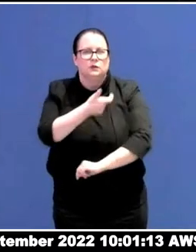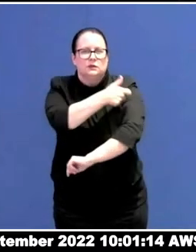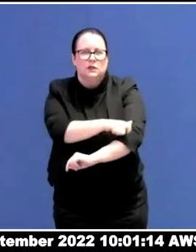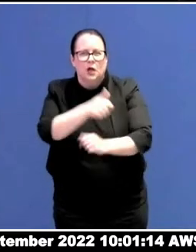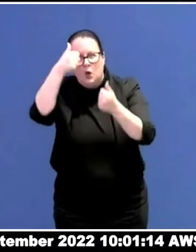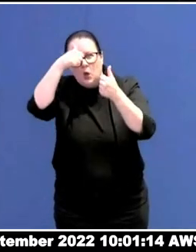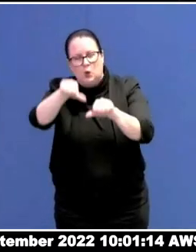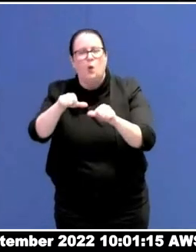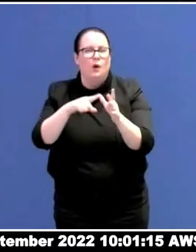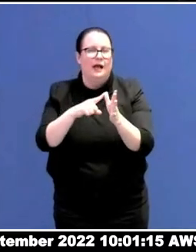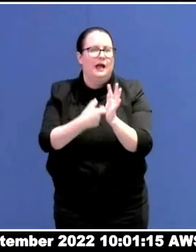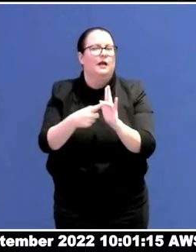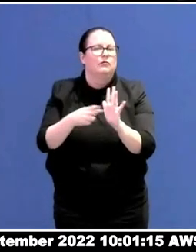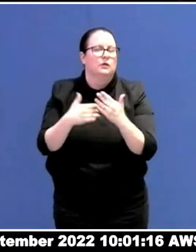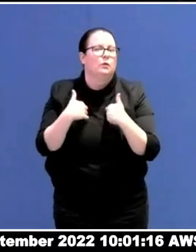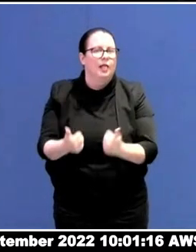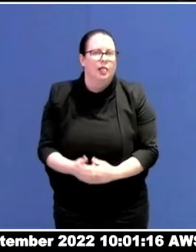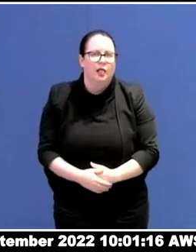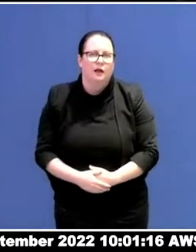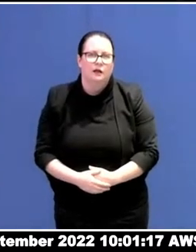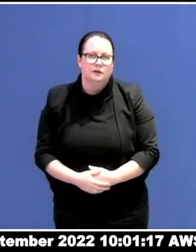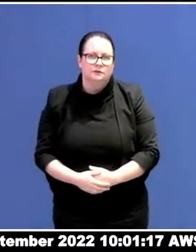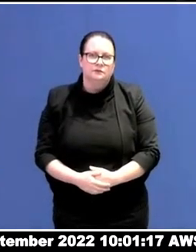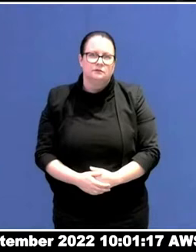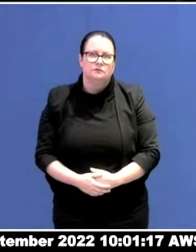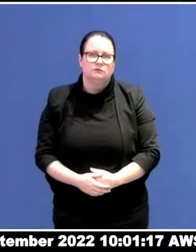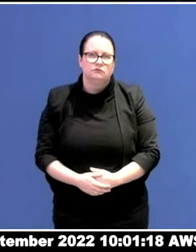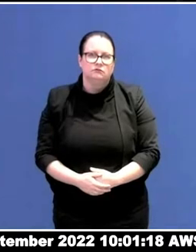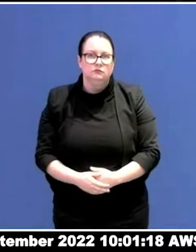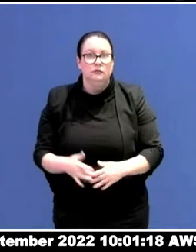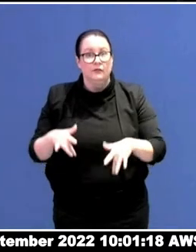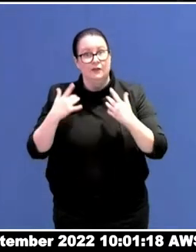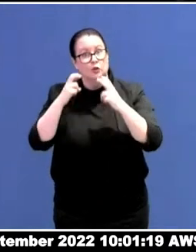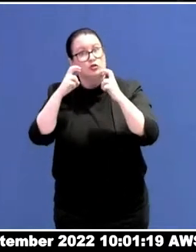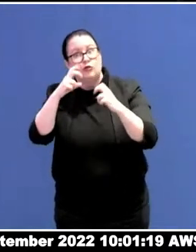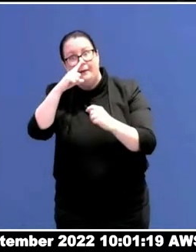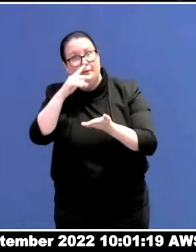And they were of great assistance to you and Kara, weren't they? Yes, they were.